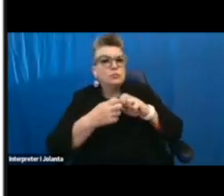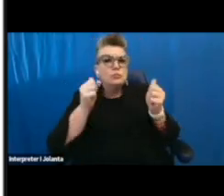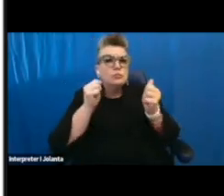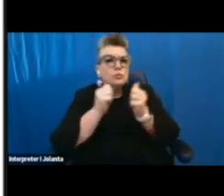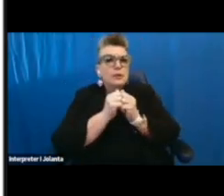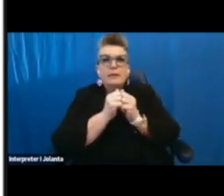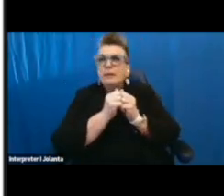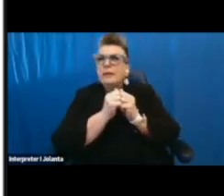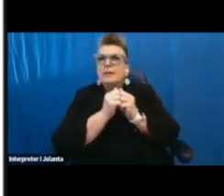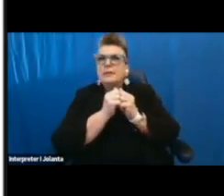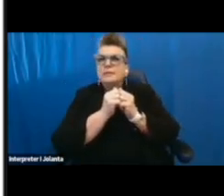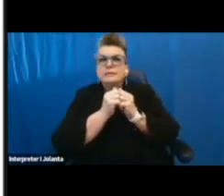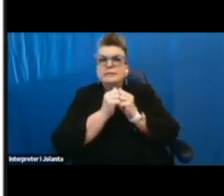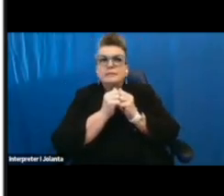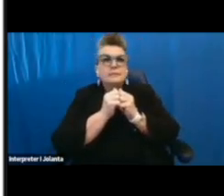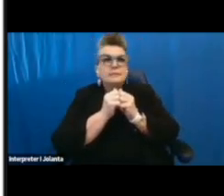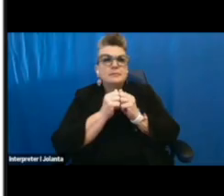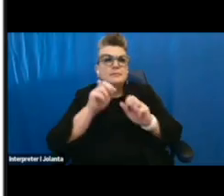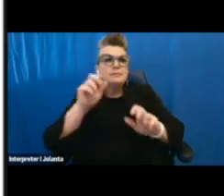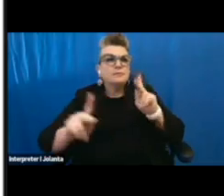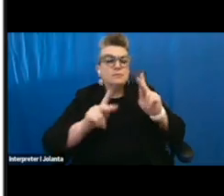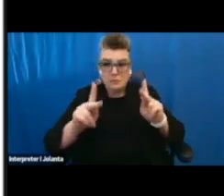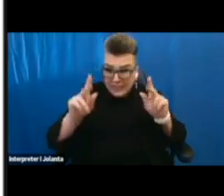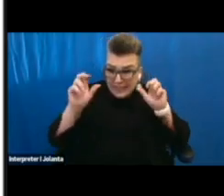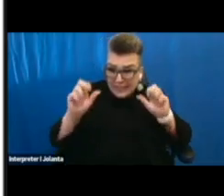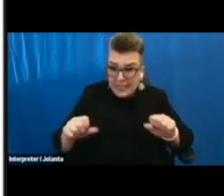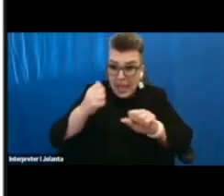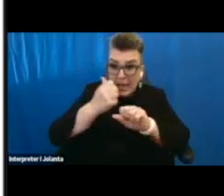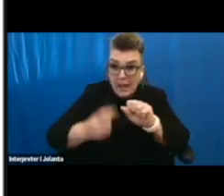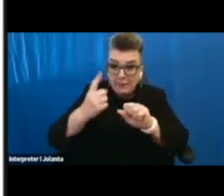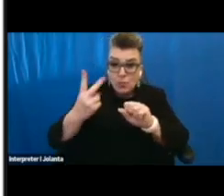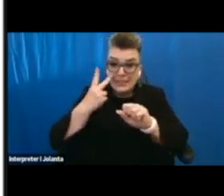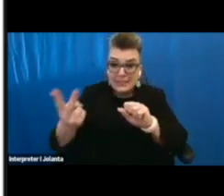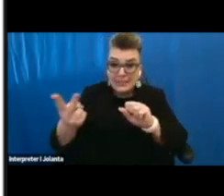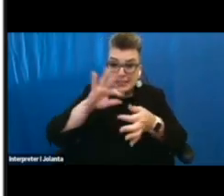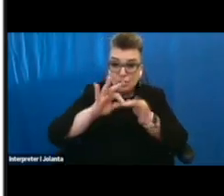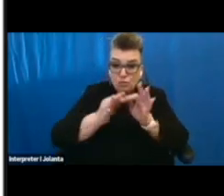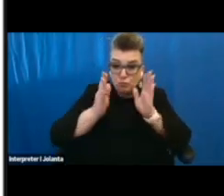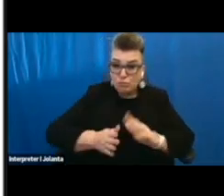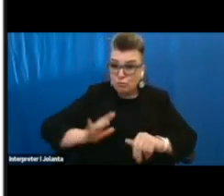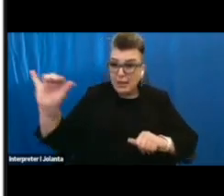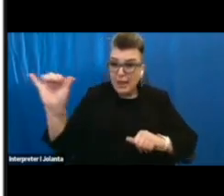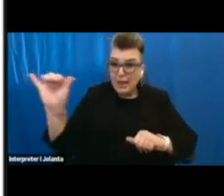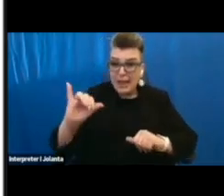um vision can everybody see the interpreter and presenter can someone type in the chat and let me